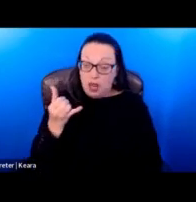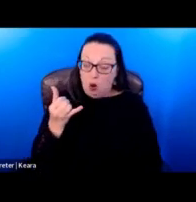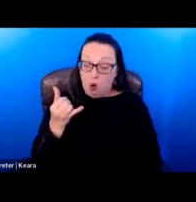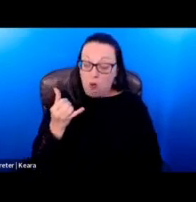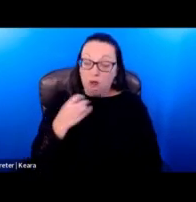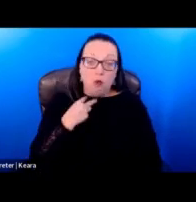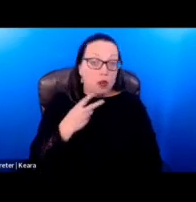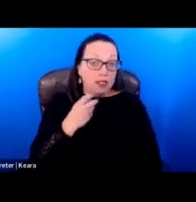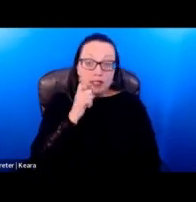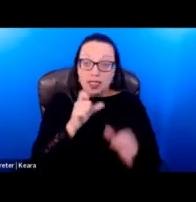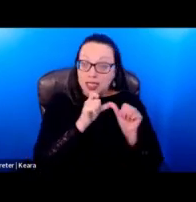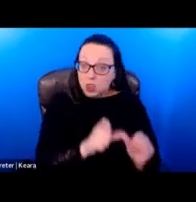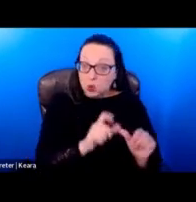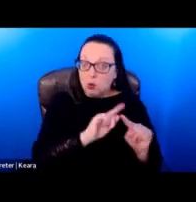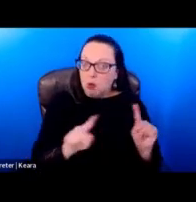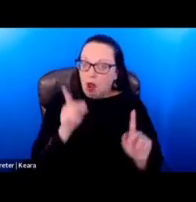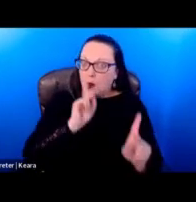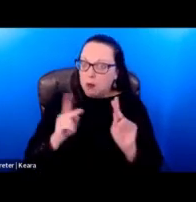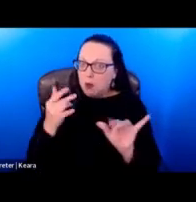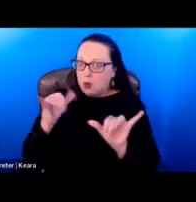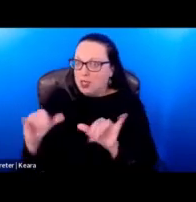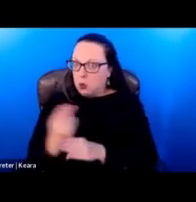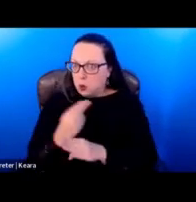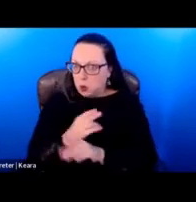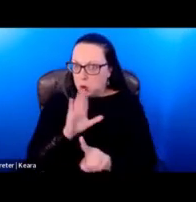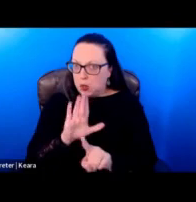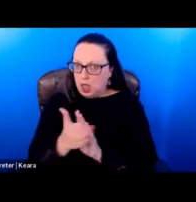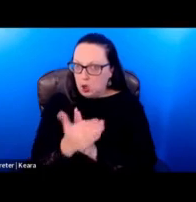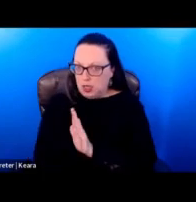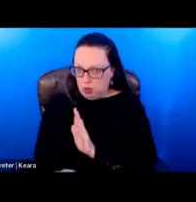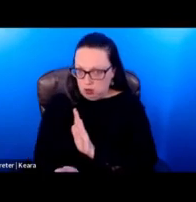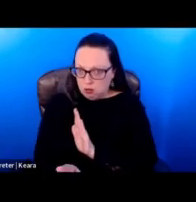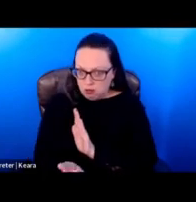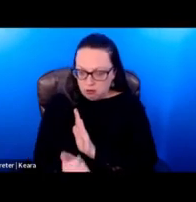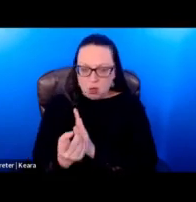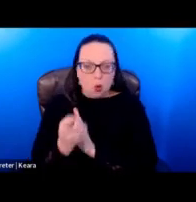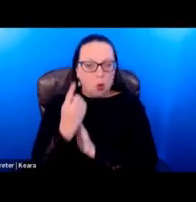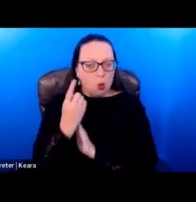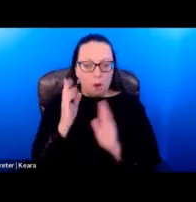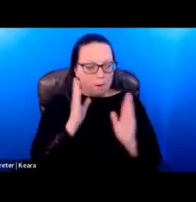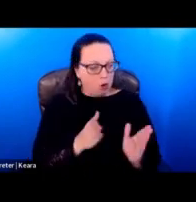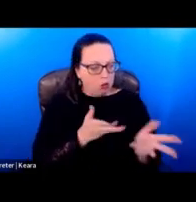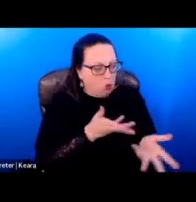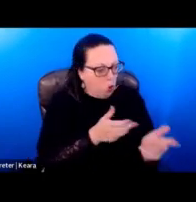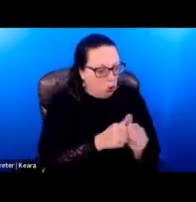people are still using those skills that they learned just one person was working with children, another person who was working with a disability